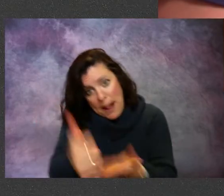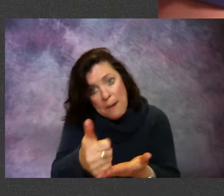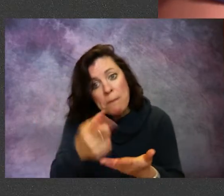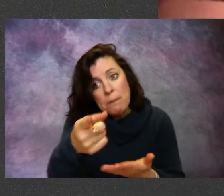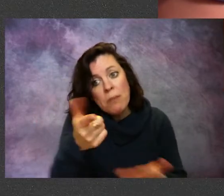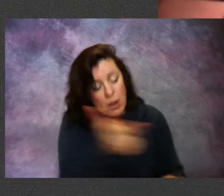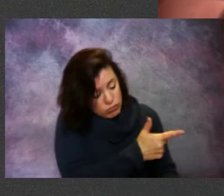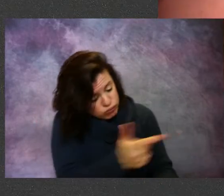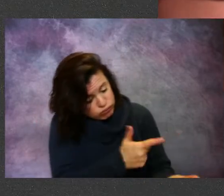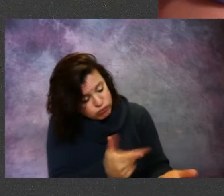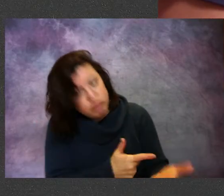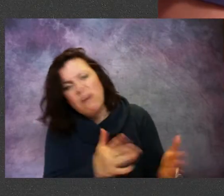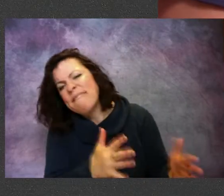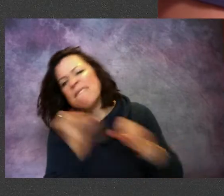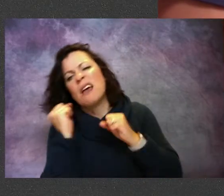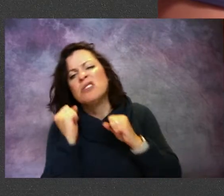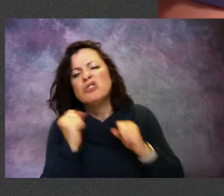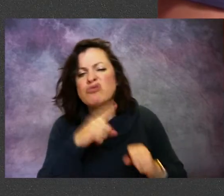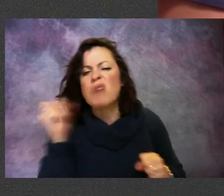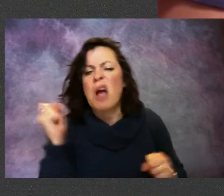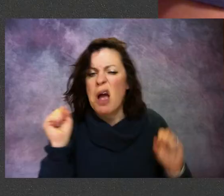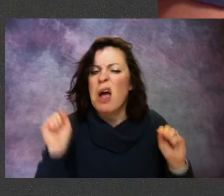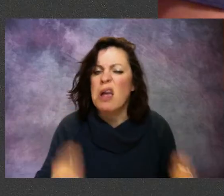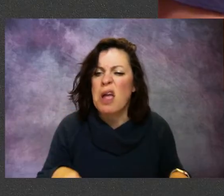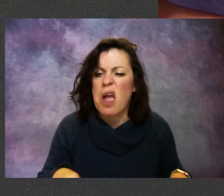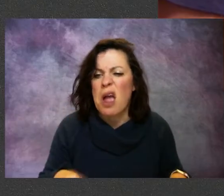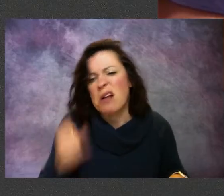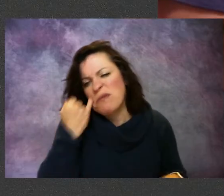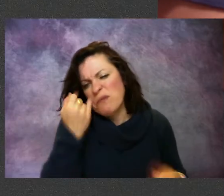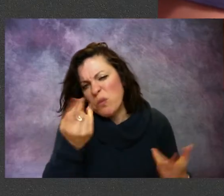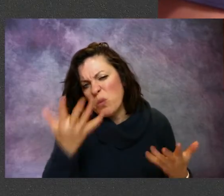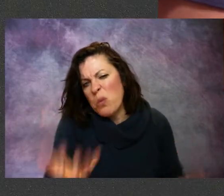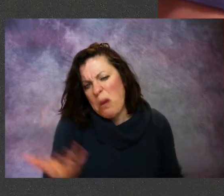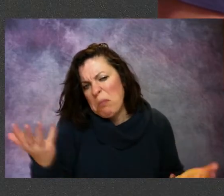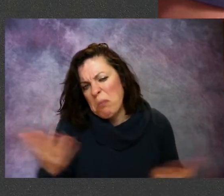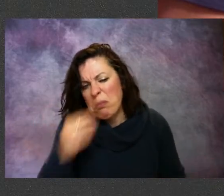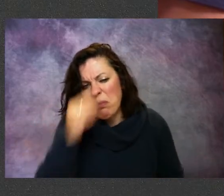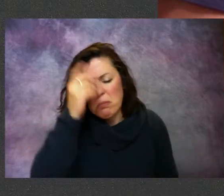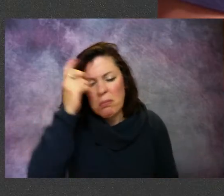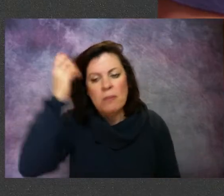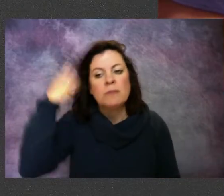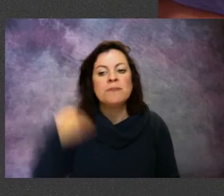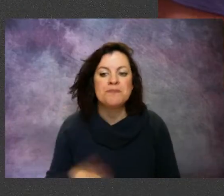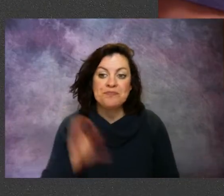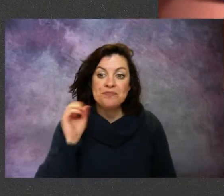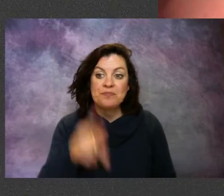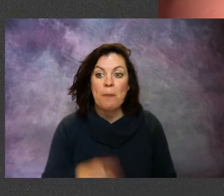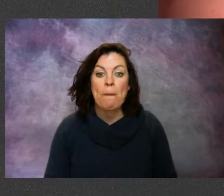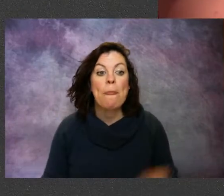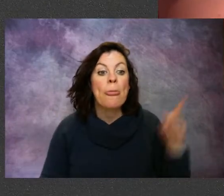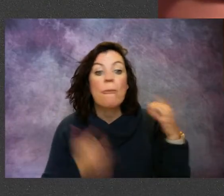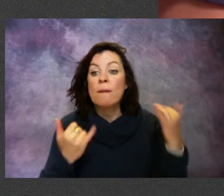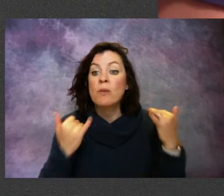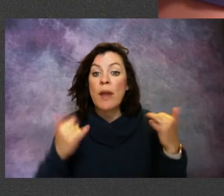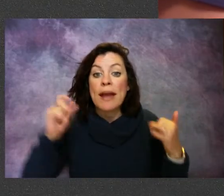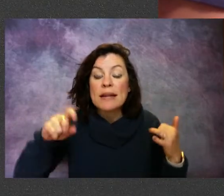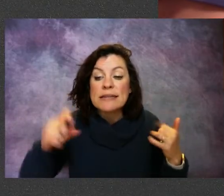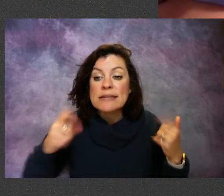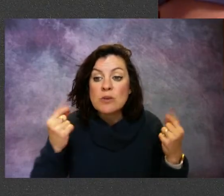your coffee filter to do our craft today. So, the other items that you are going to need for our craft, besides our coffee filter,